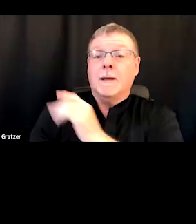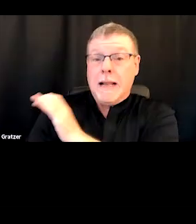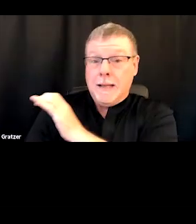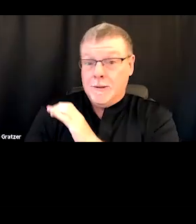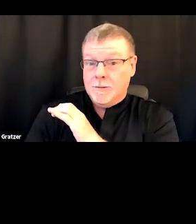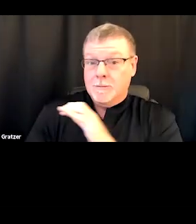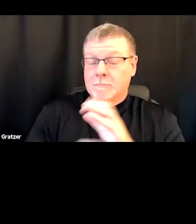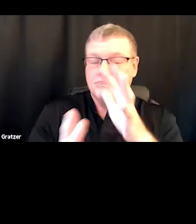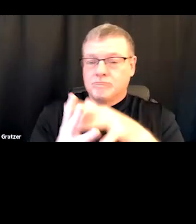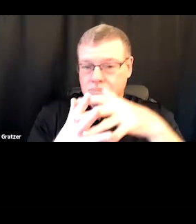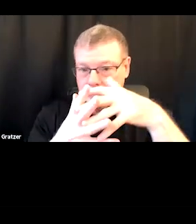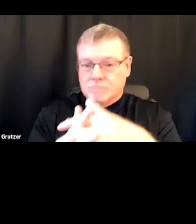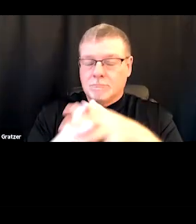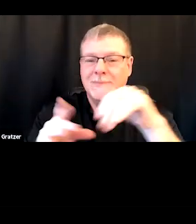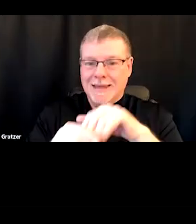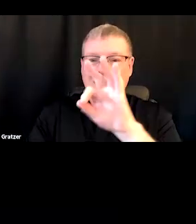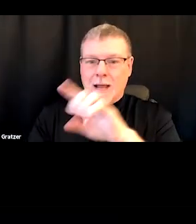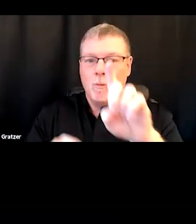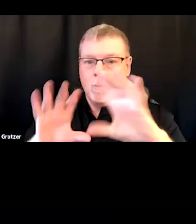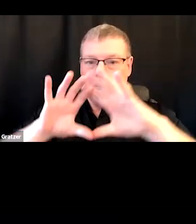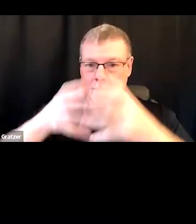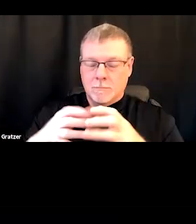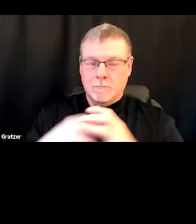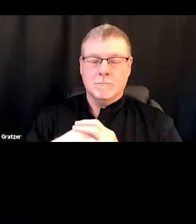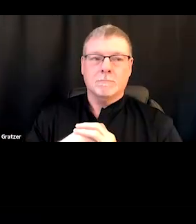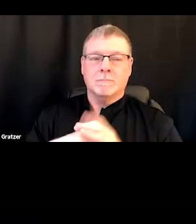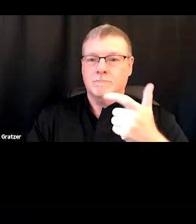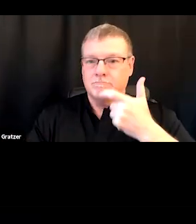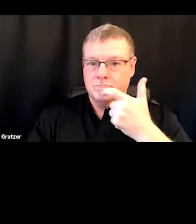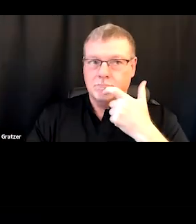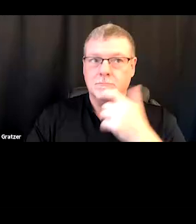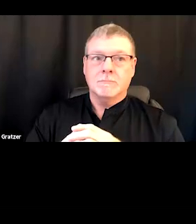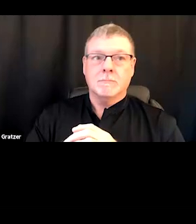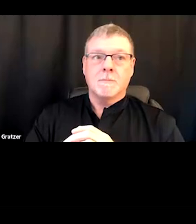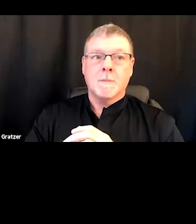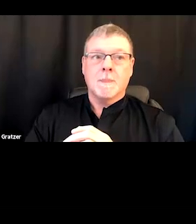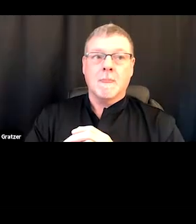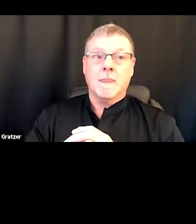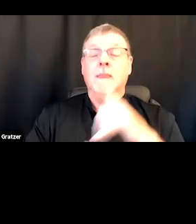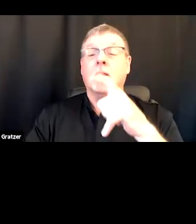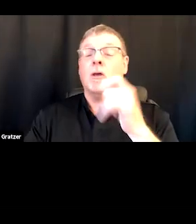who's embedded within the 911 Call Center. So you're gonna call 911,